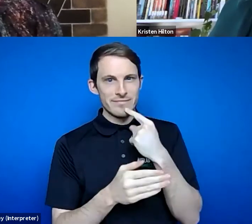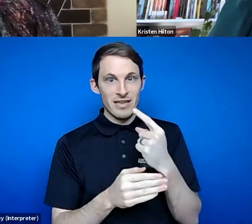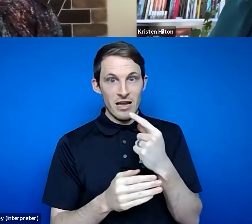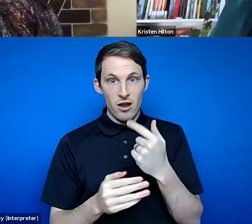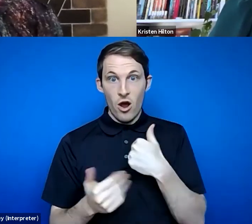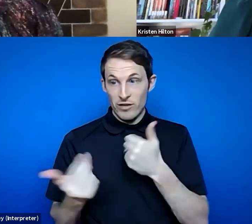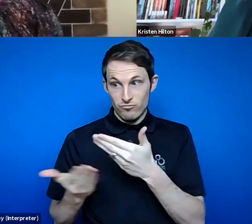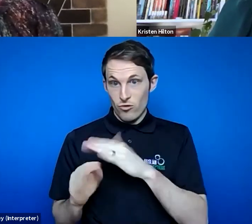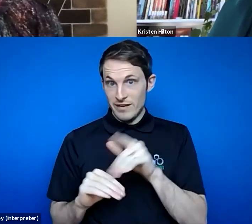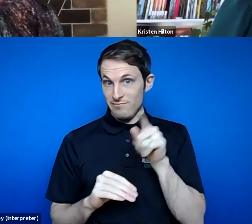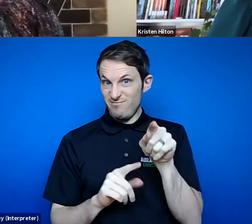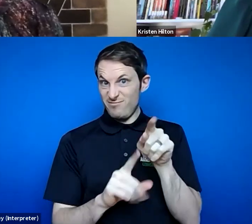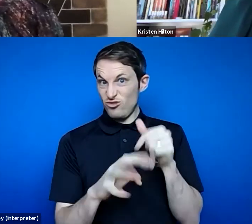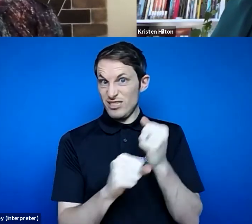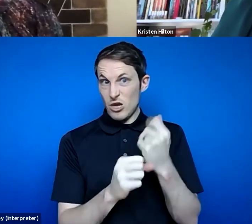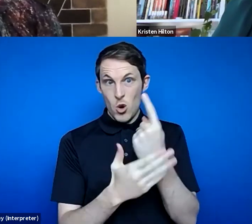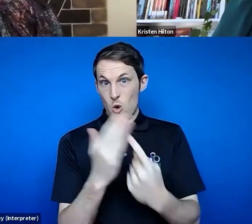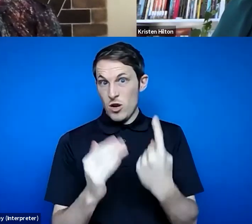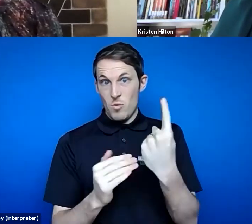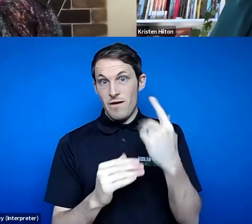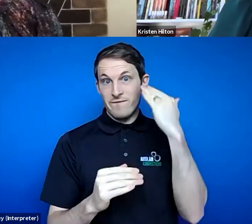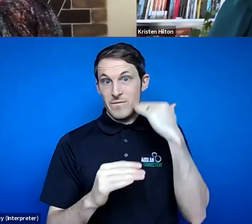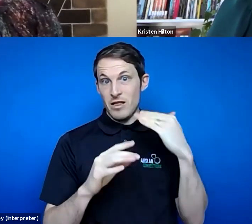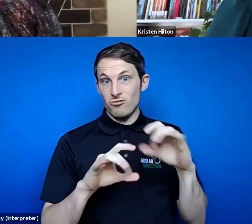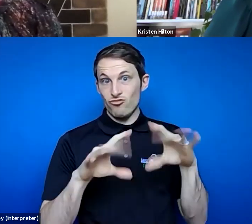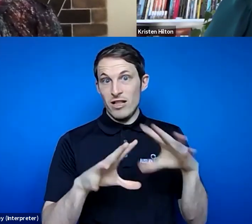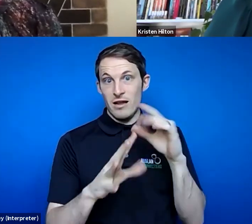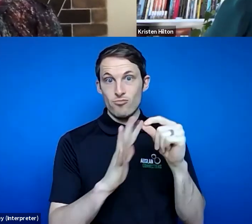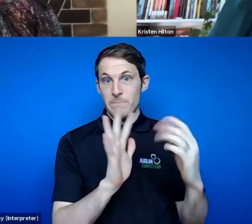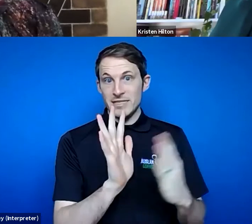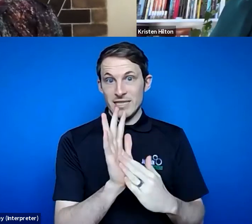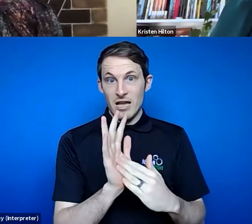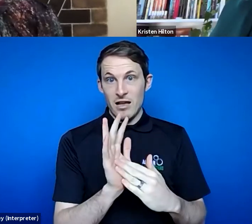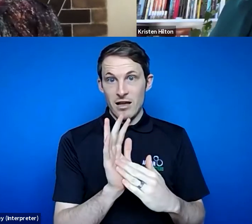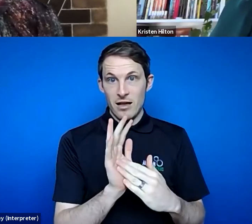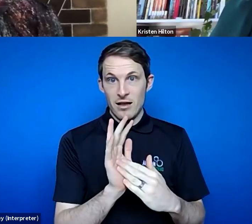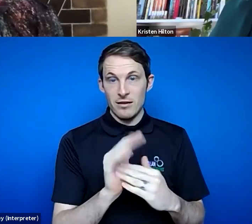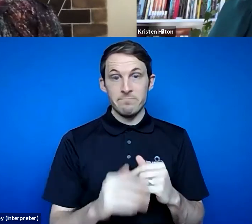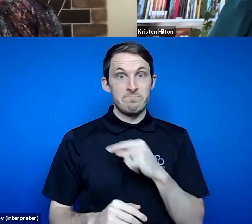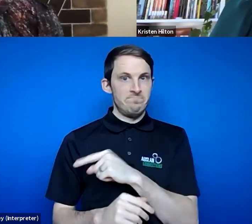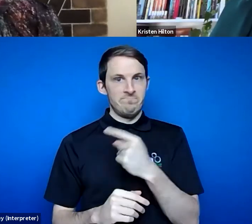Prime Minister and she, with the sort of incisive cut through of youth said, "Who made up these